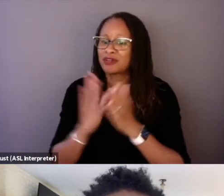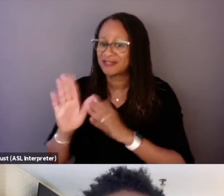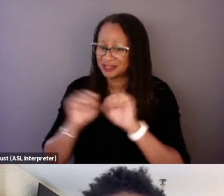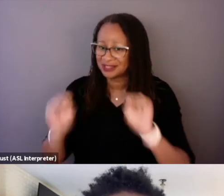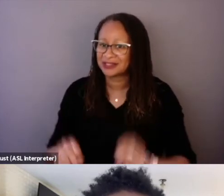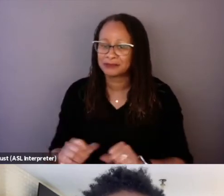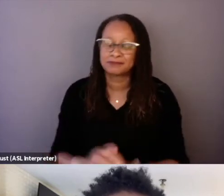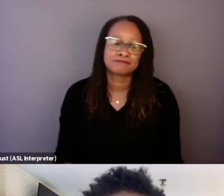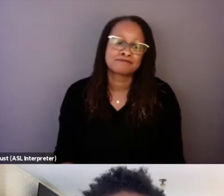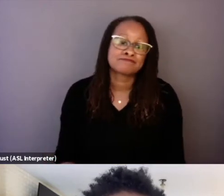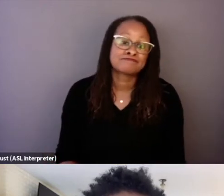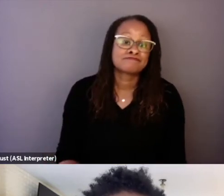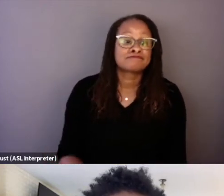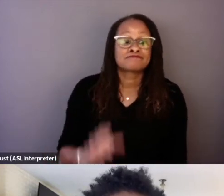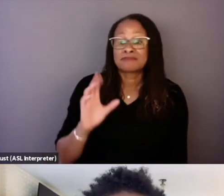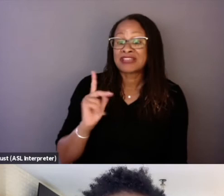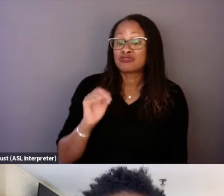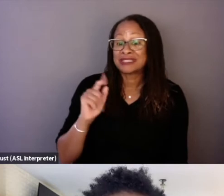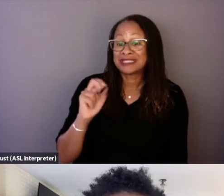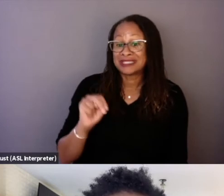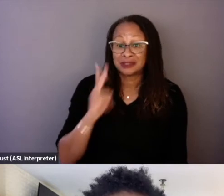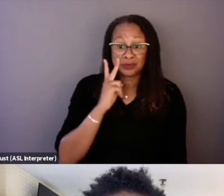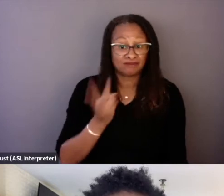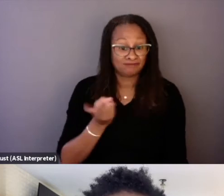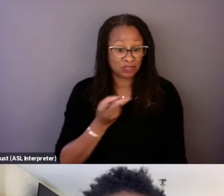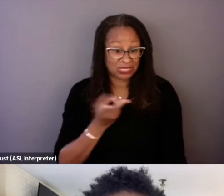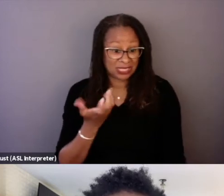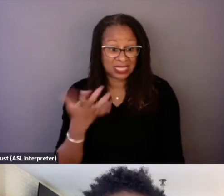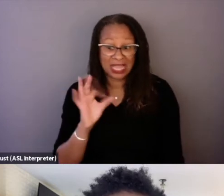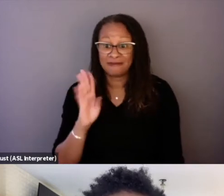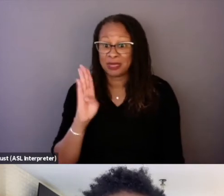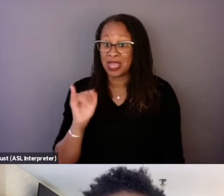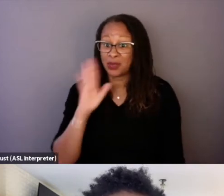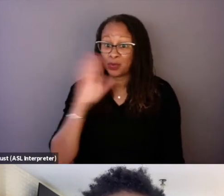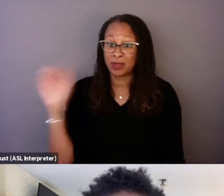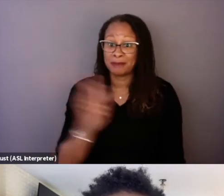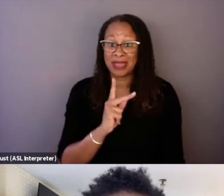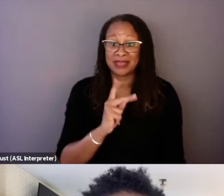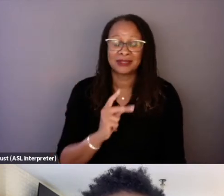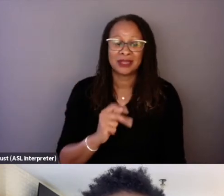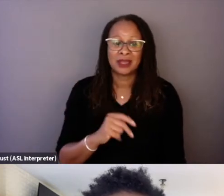Do either of you see the FBI coming back with anything that will be, I know when people saw the Chauvin verdict,